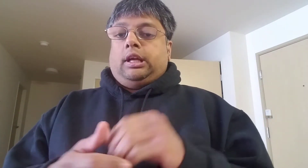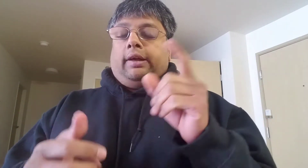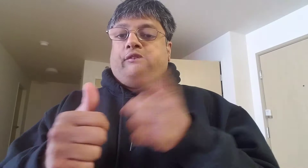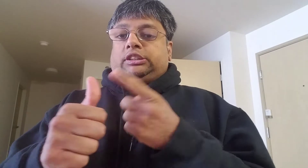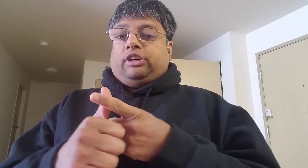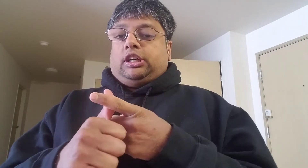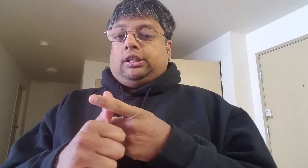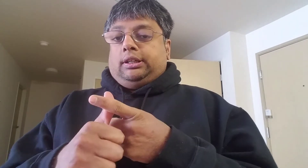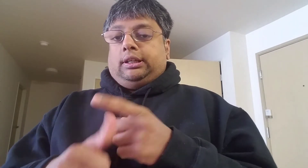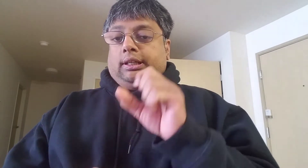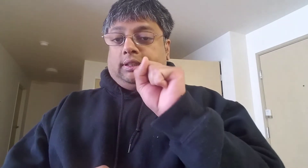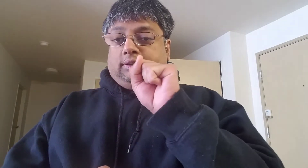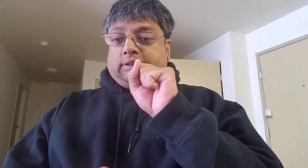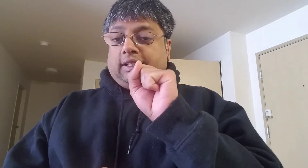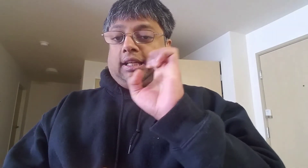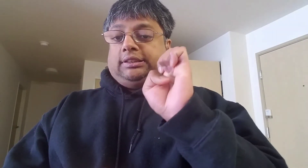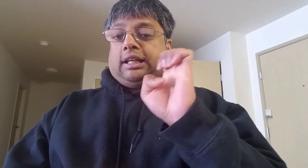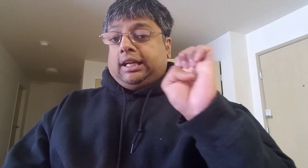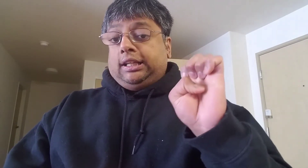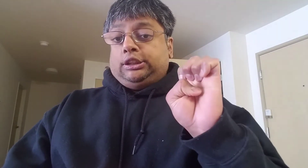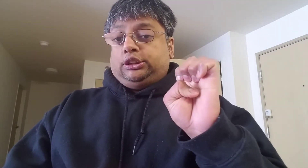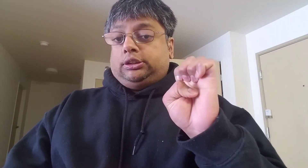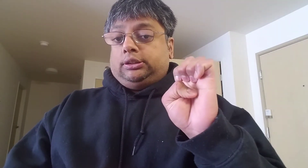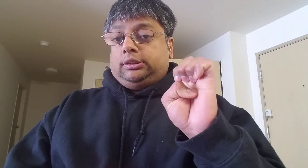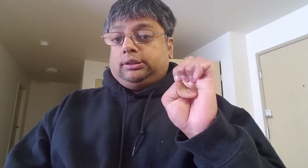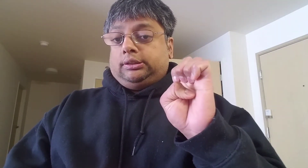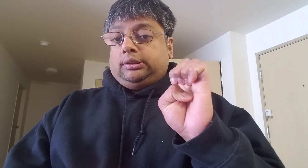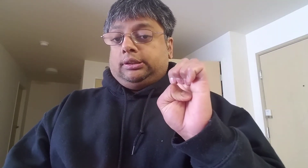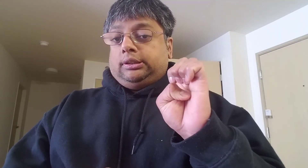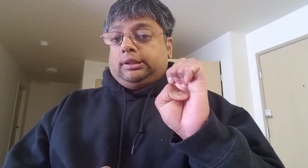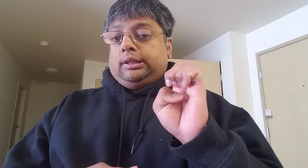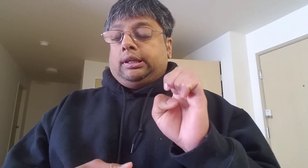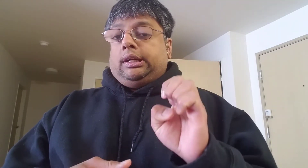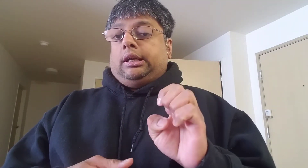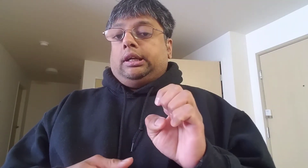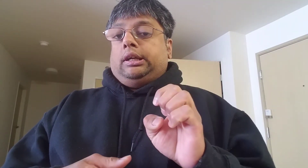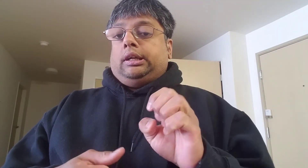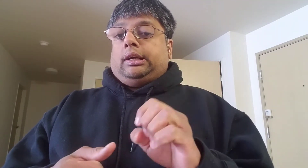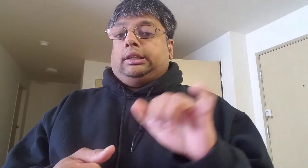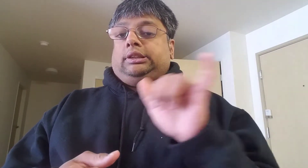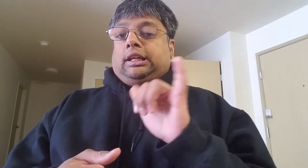First of all... SEE (Signing Exact English) is like...